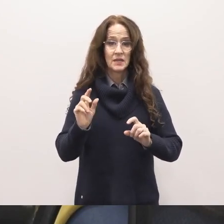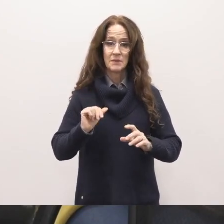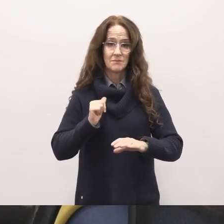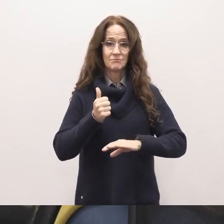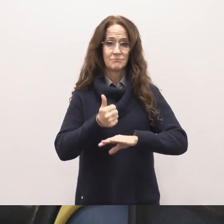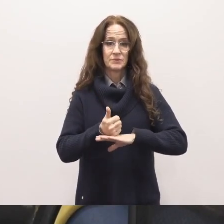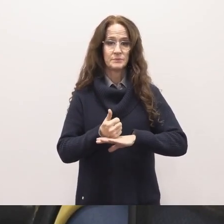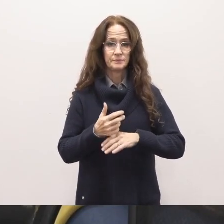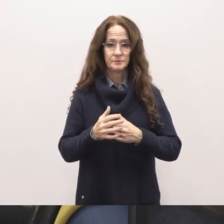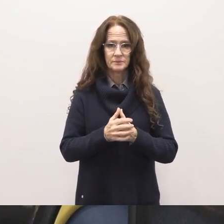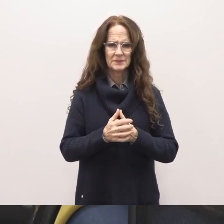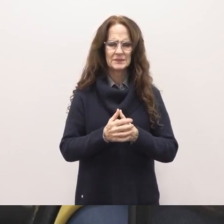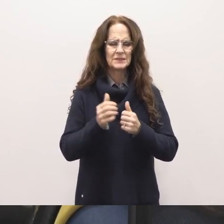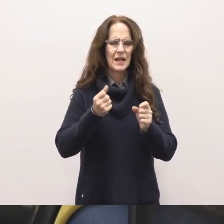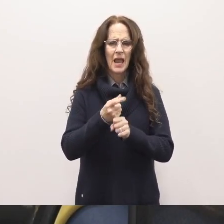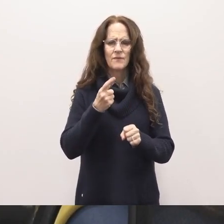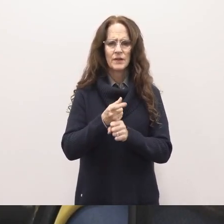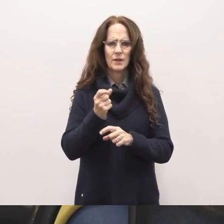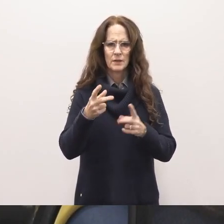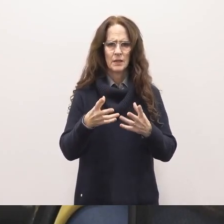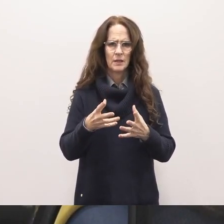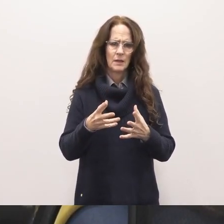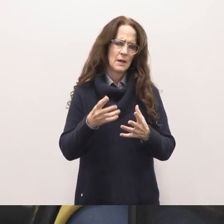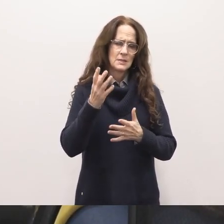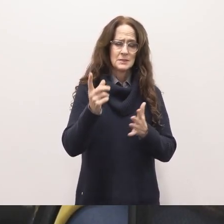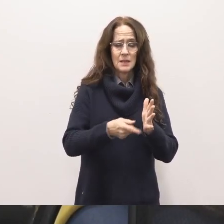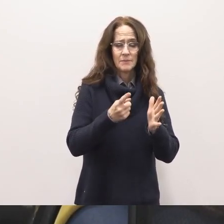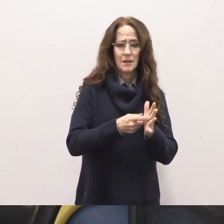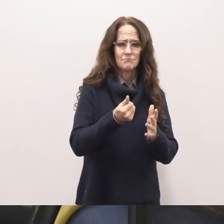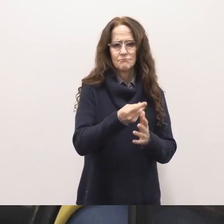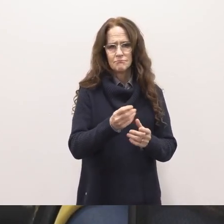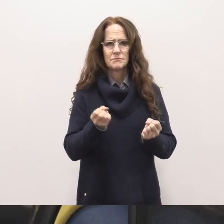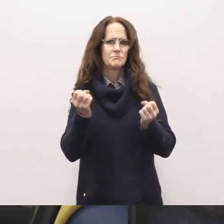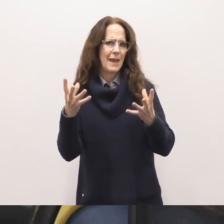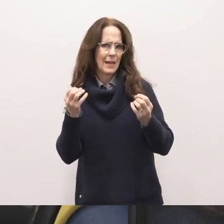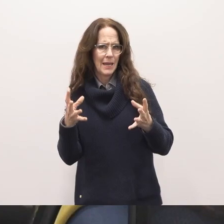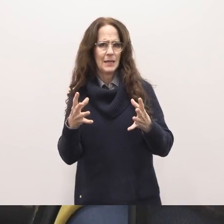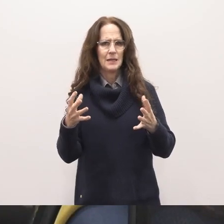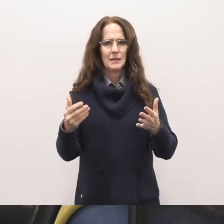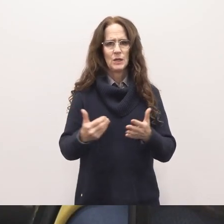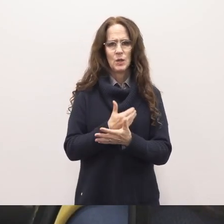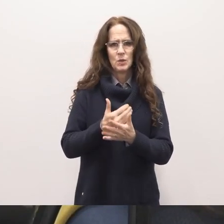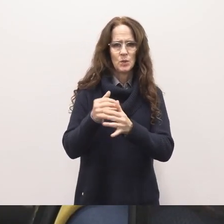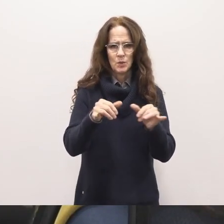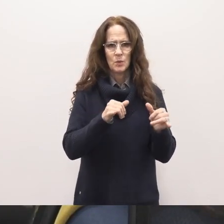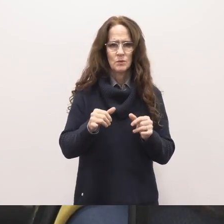Every year, there are different standards. Many years, there are multiple new standards that come into play. They don't always apply to every organization.